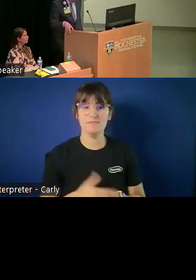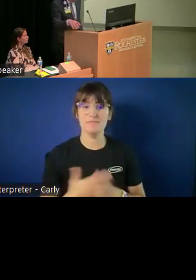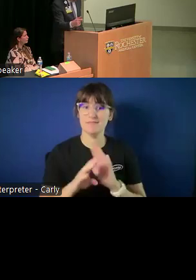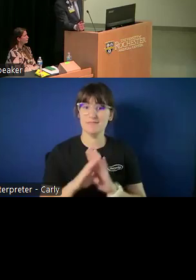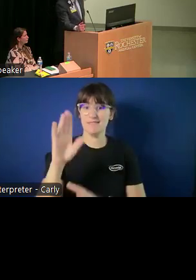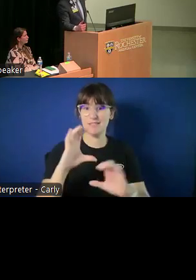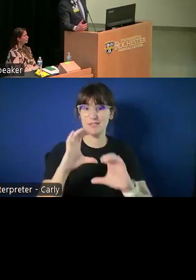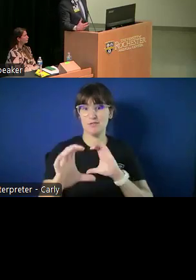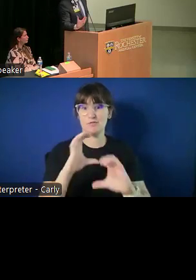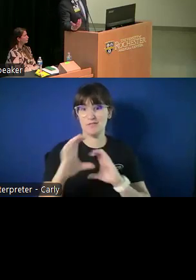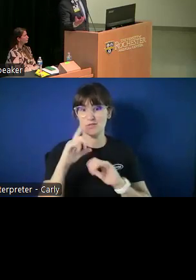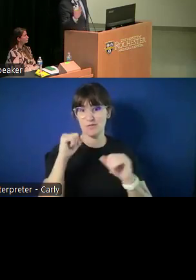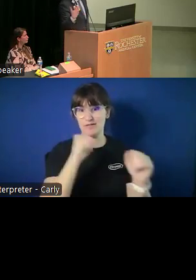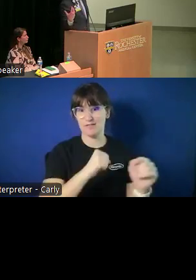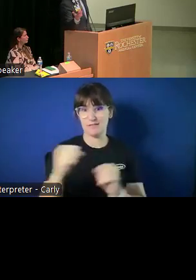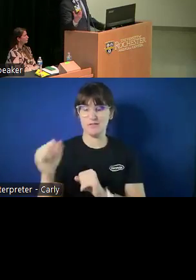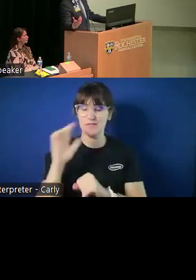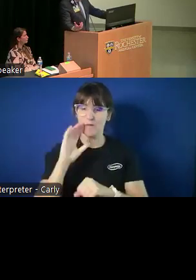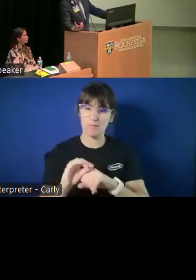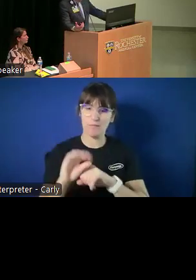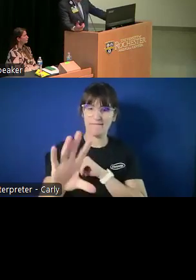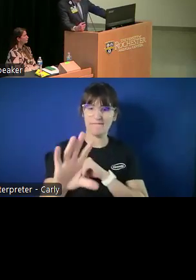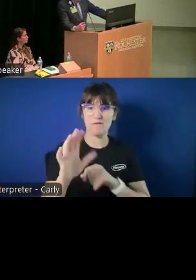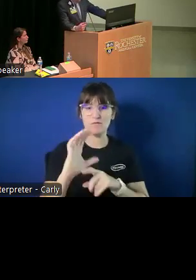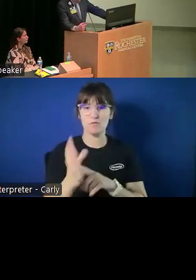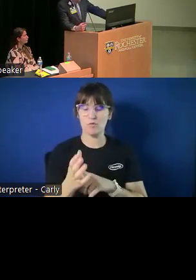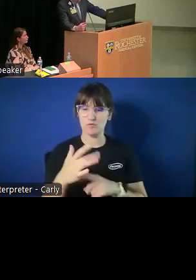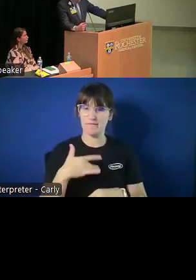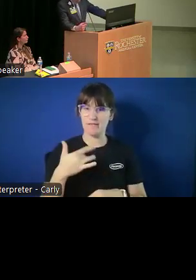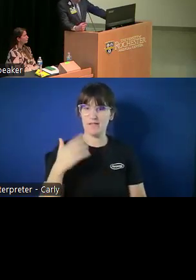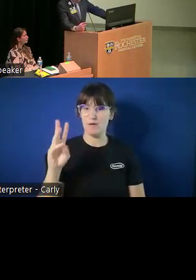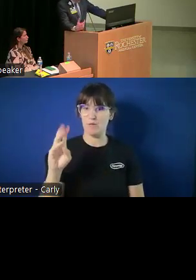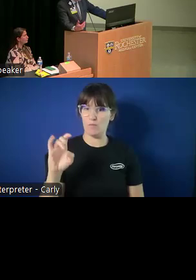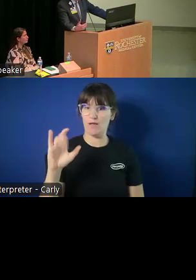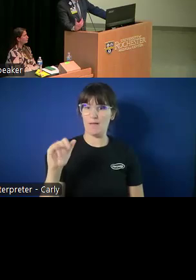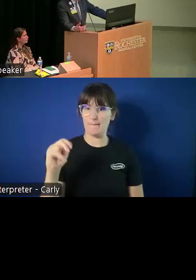communication strategy that influences a culture of well-being um by advancing a